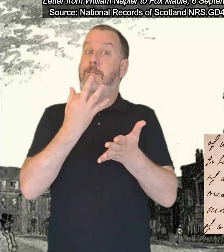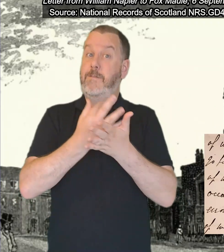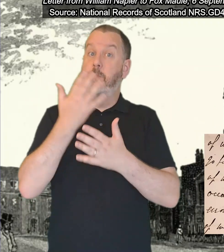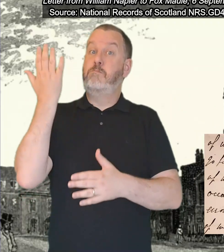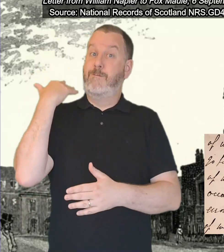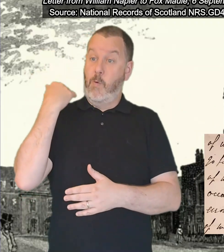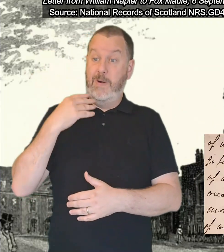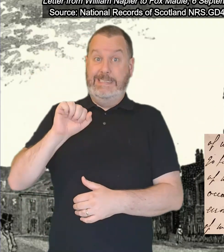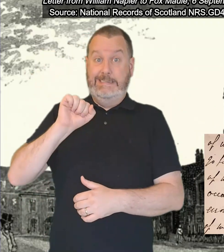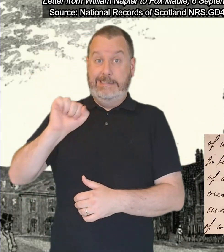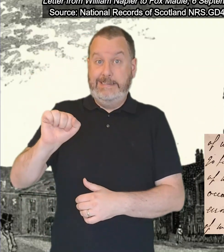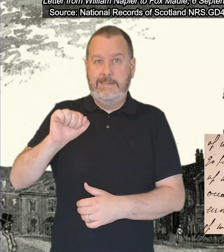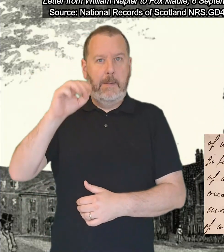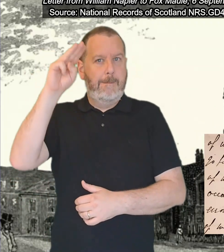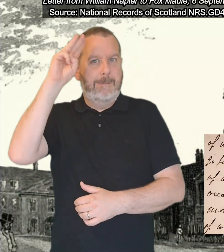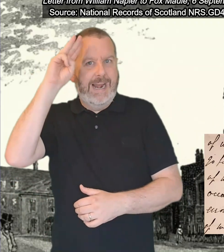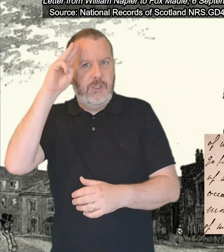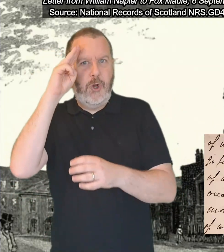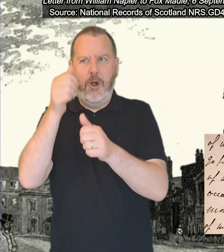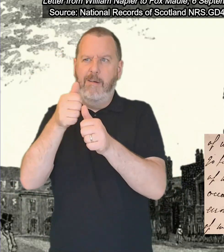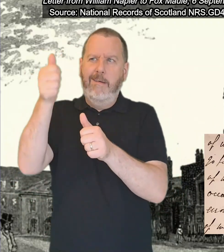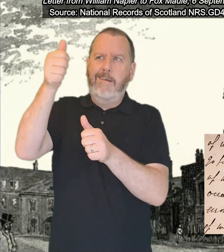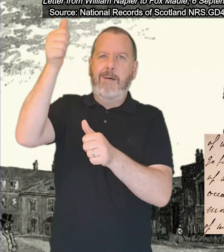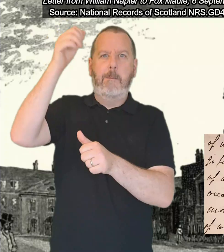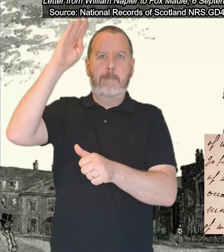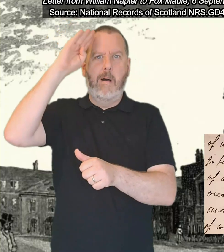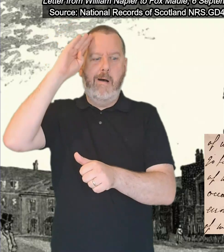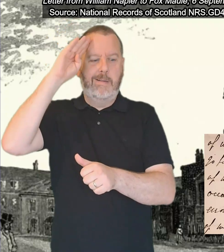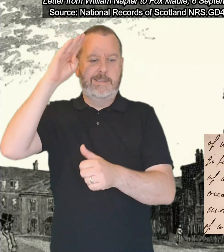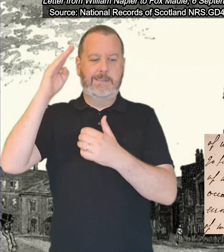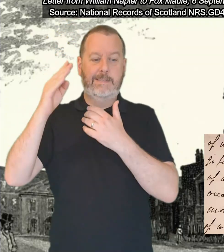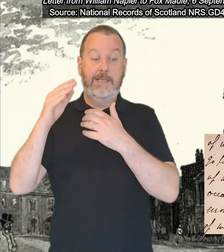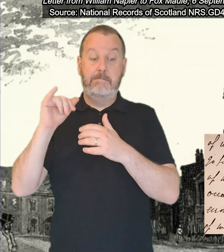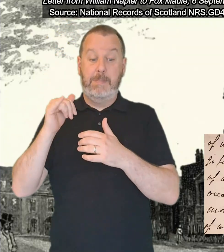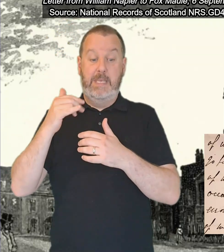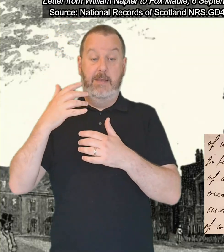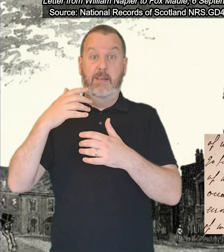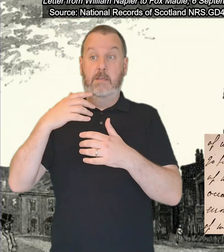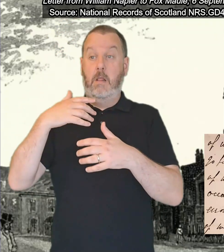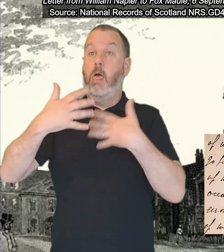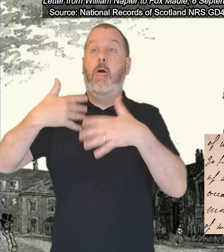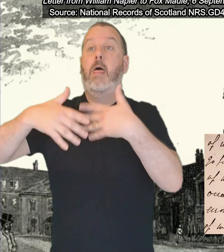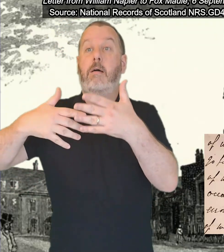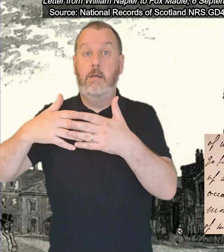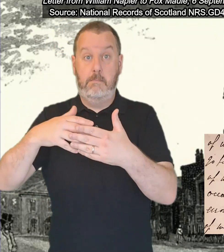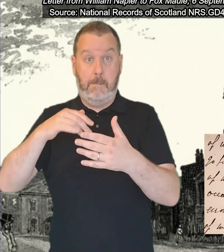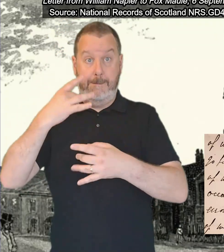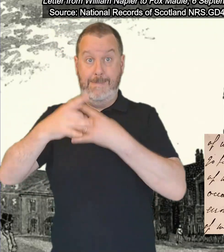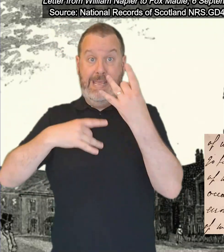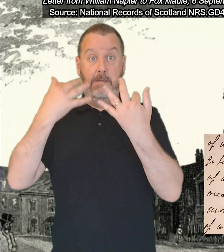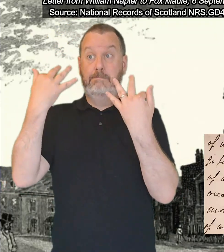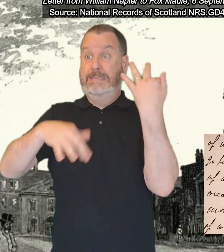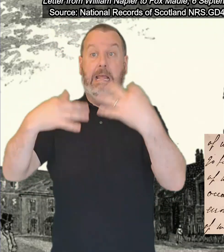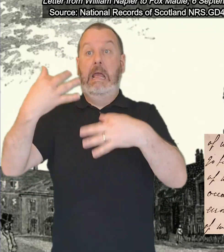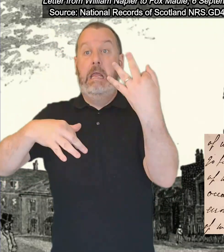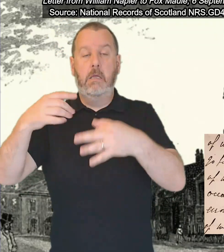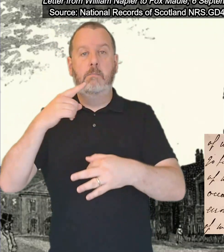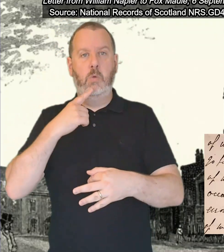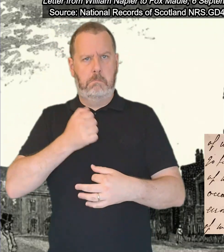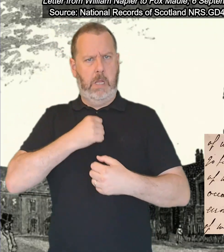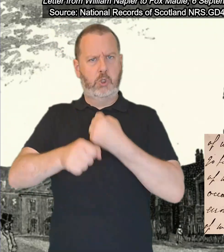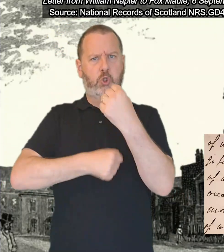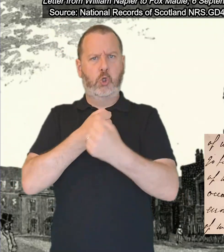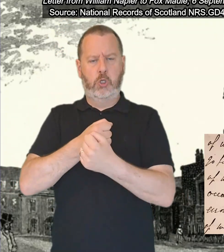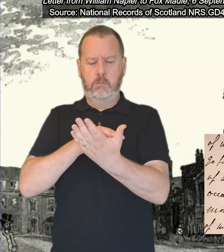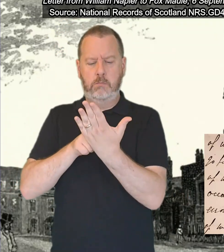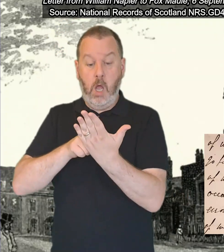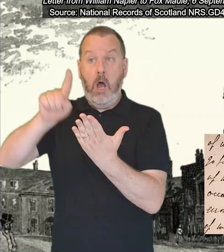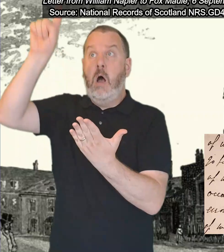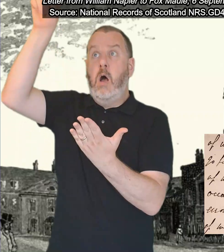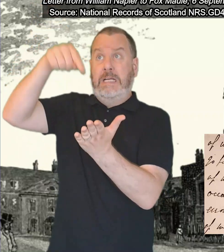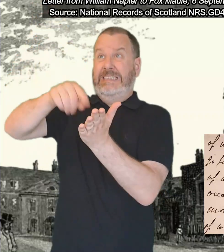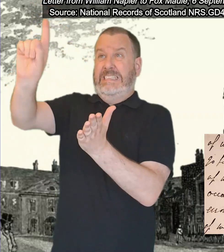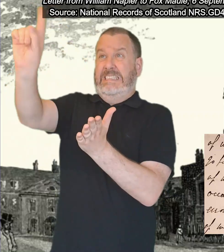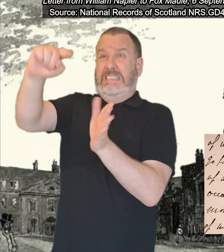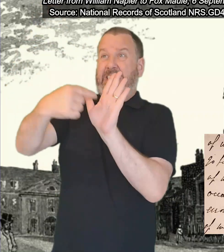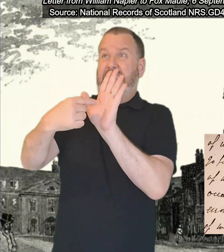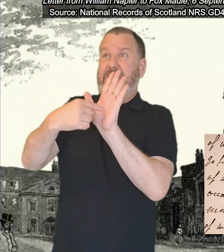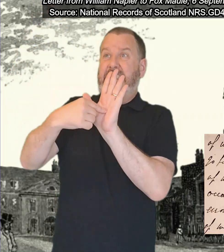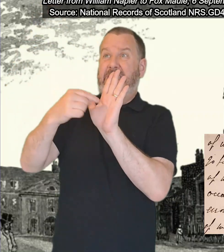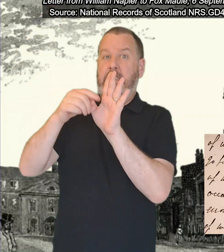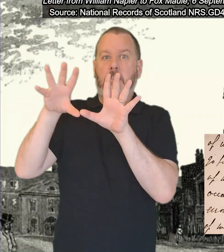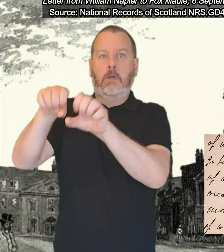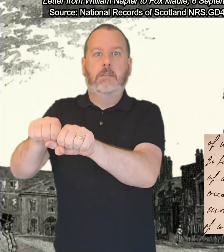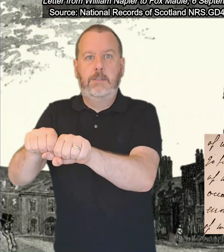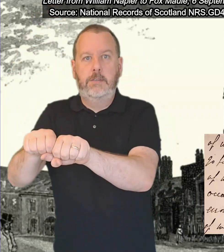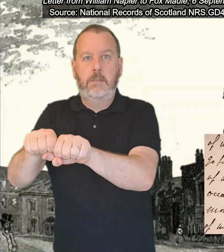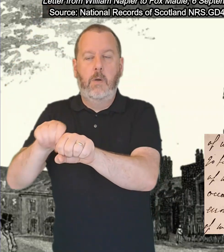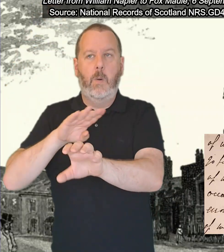superiors, and lightened instead of weighting the Office business."